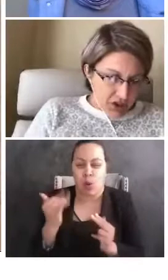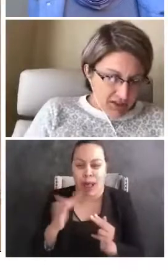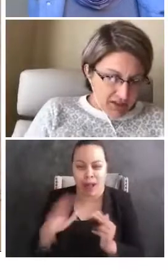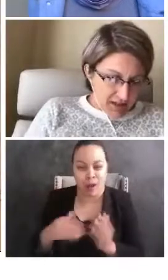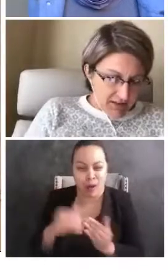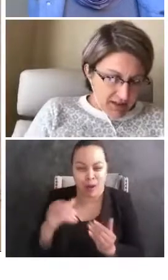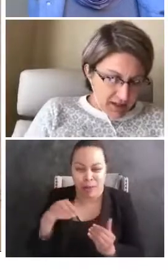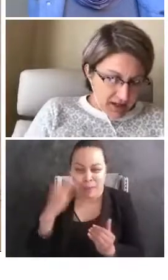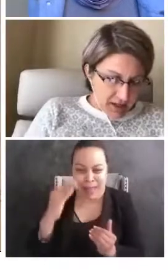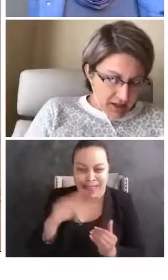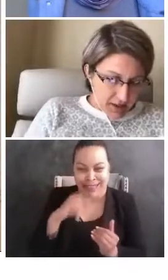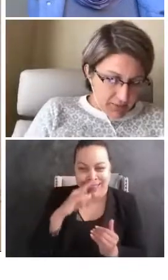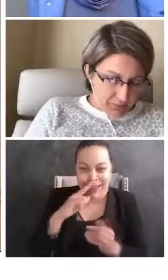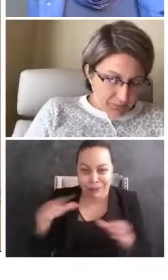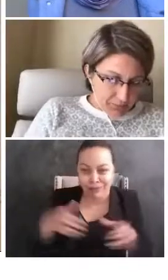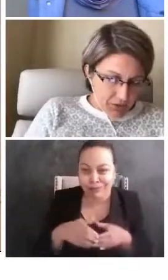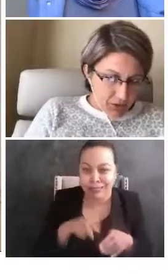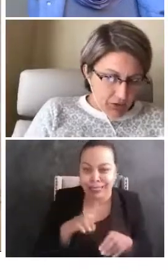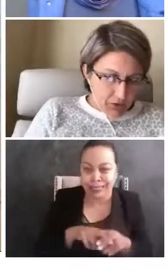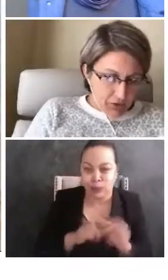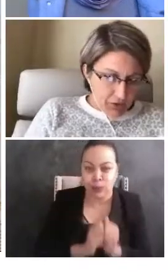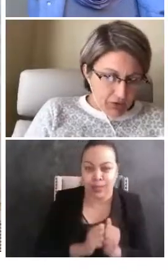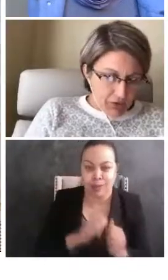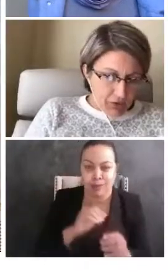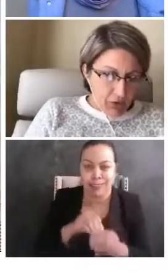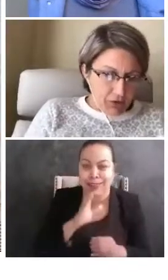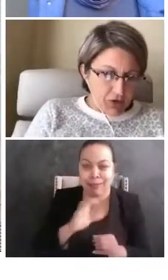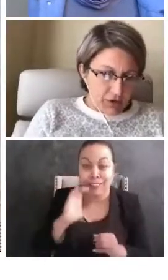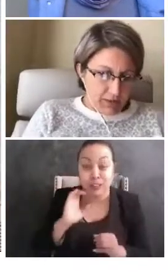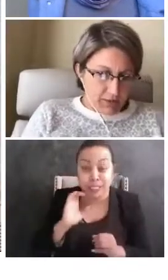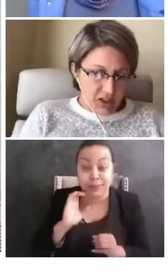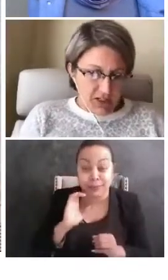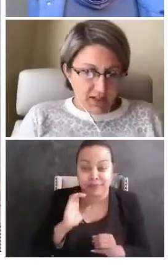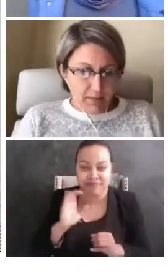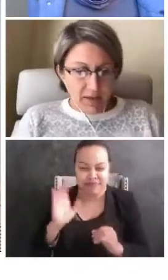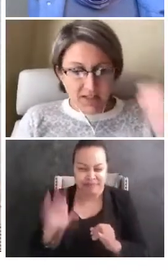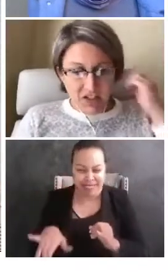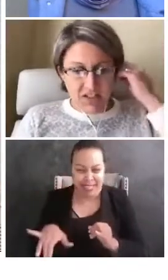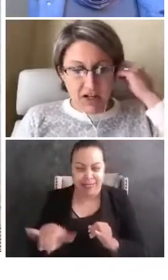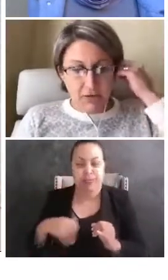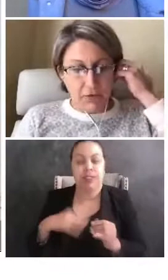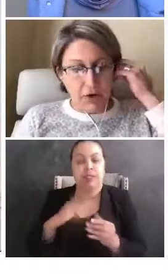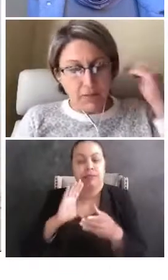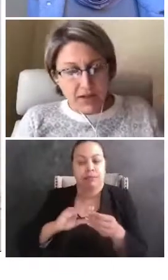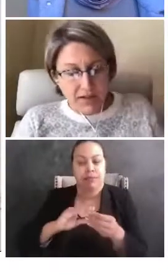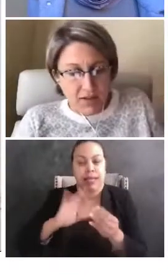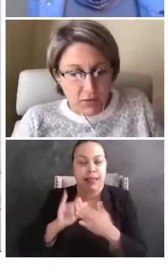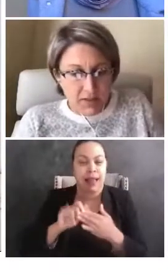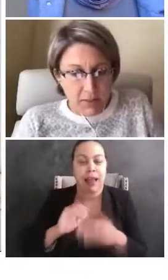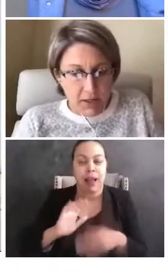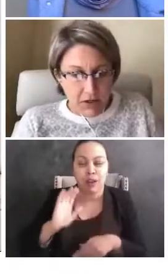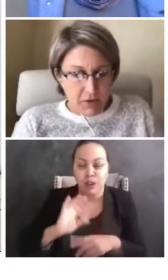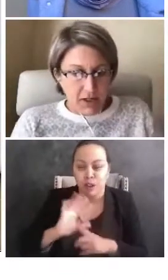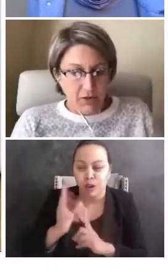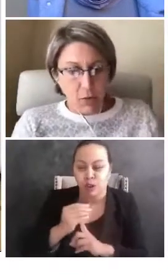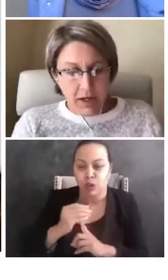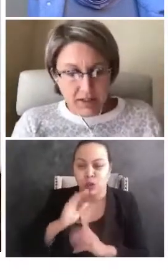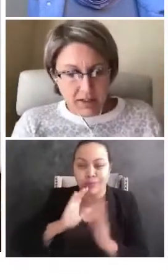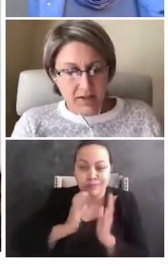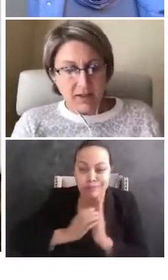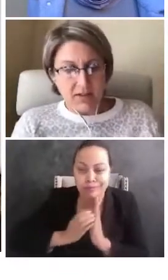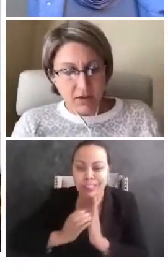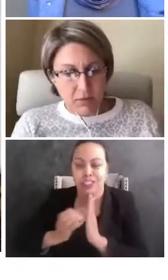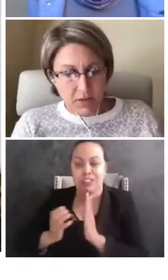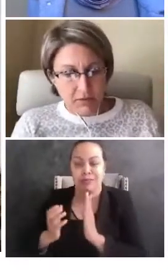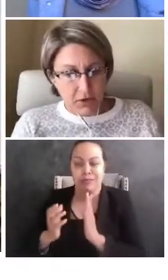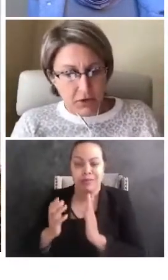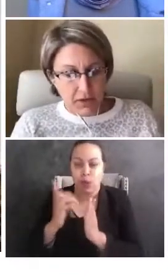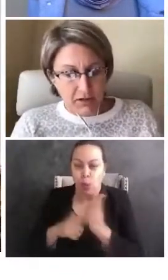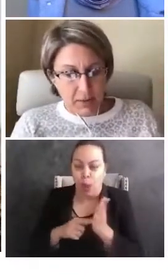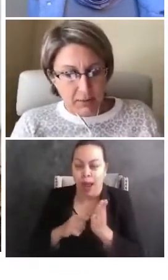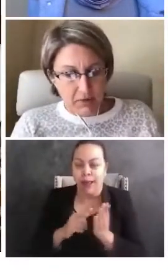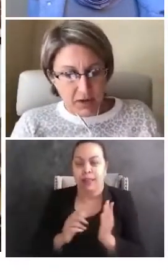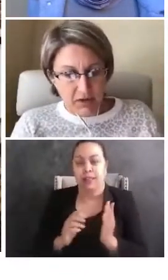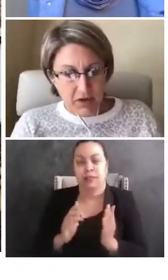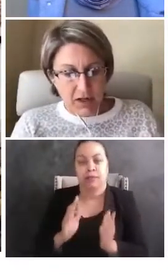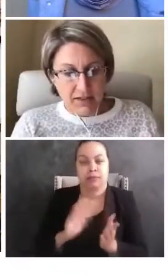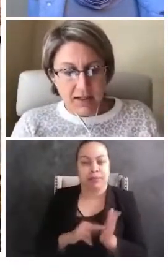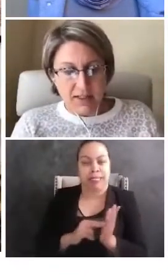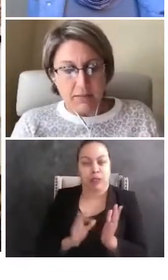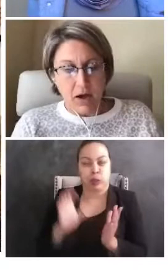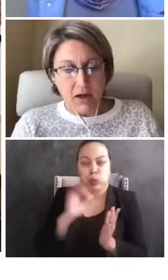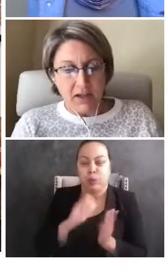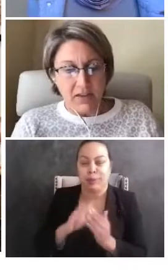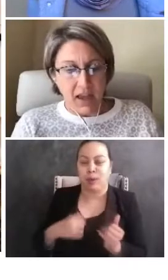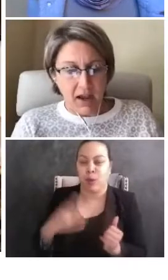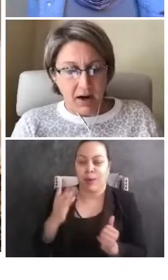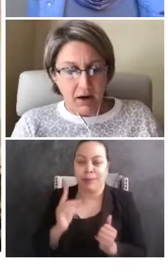She says that the cultural messages of assumed superiority of whites is like smog in the